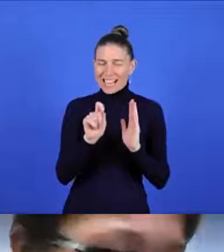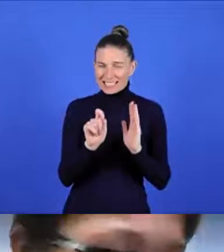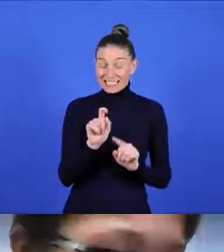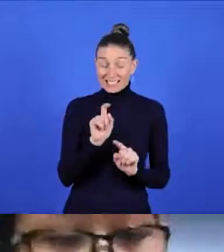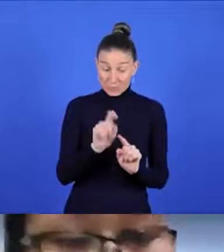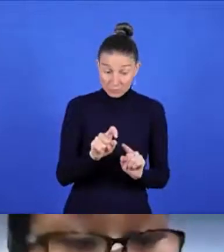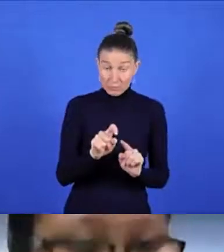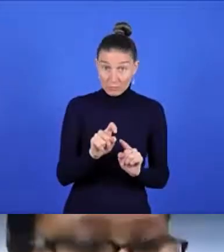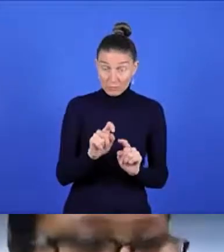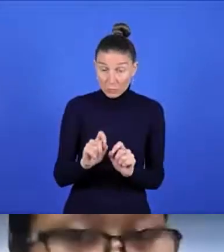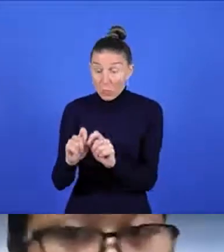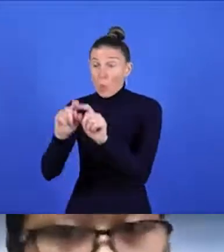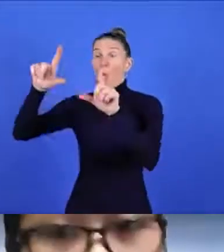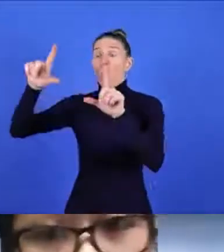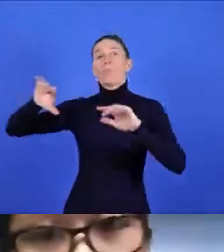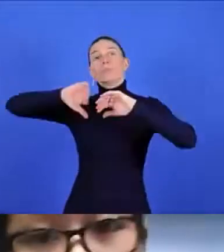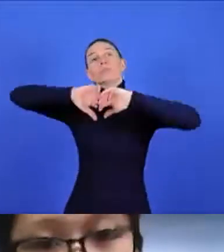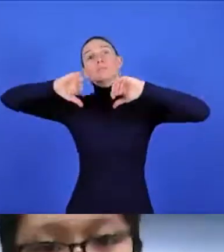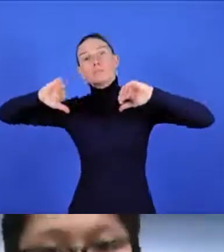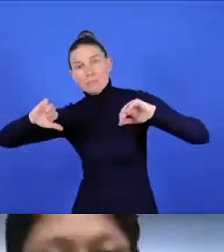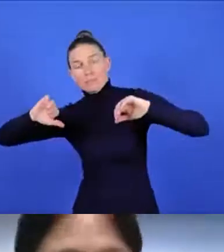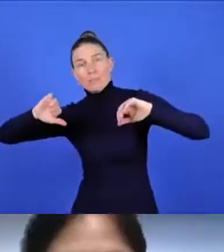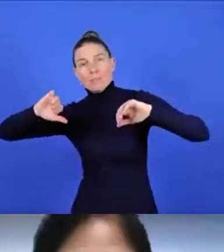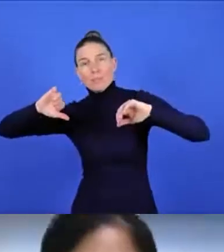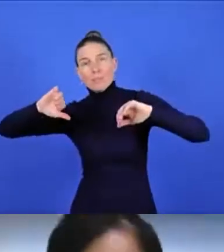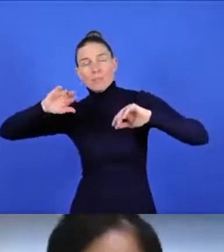link, a link to the captions,